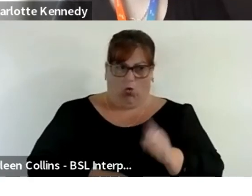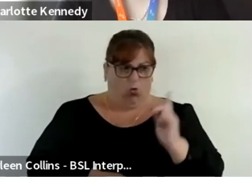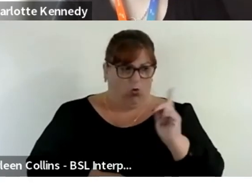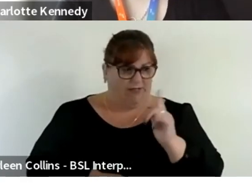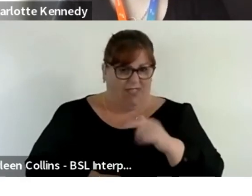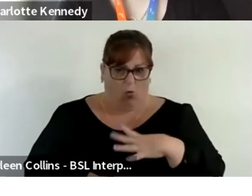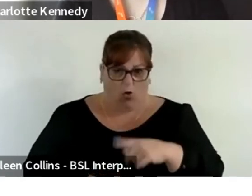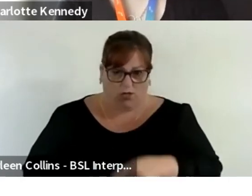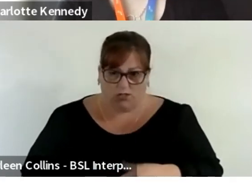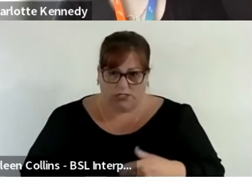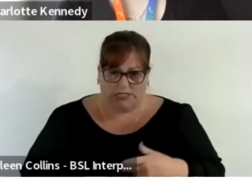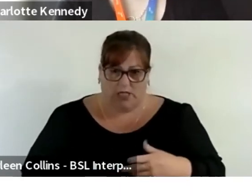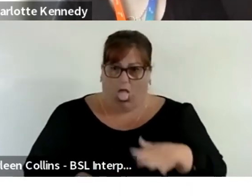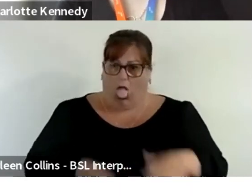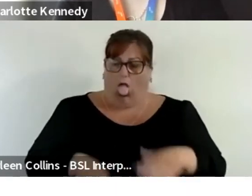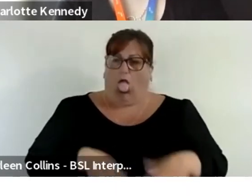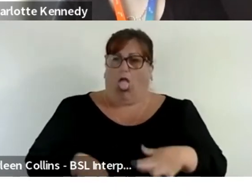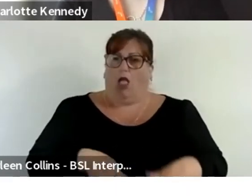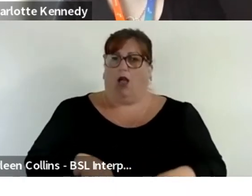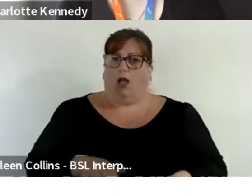Do I even know who to put them through to?